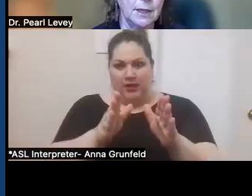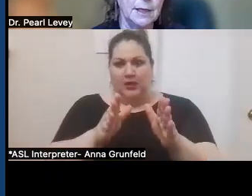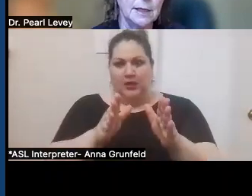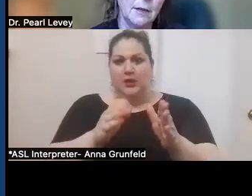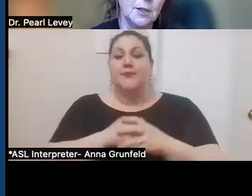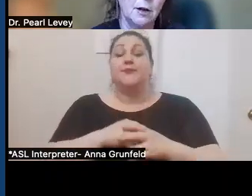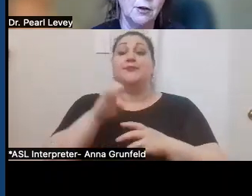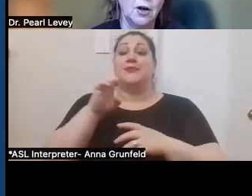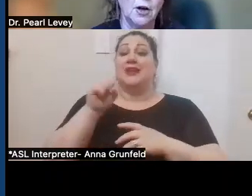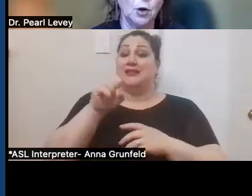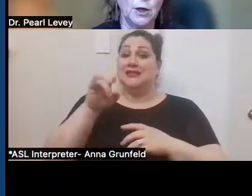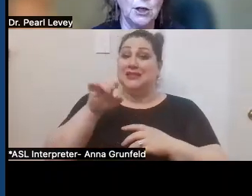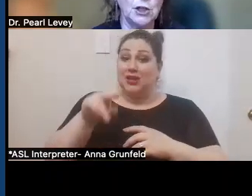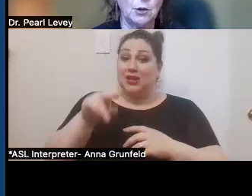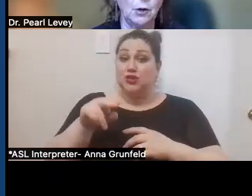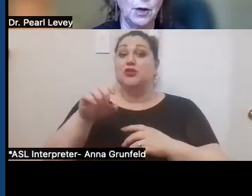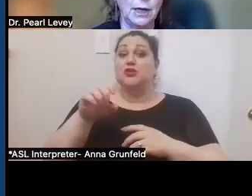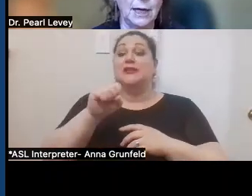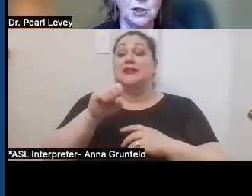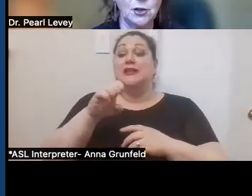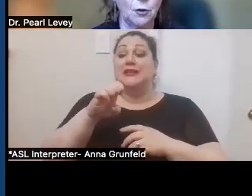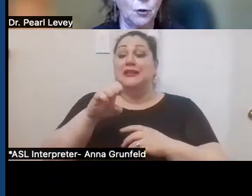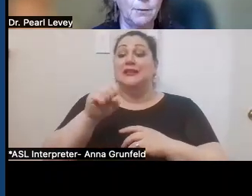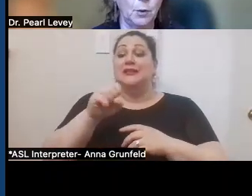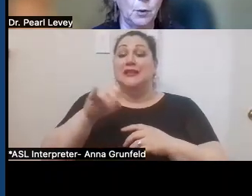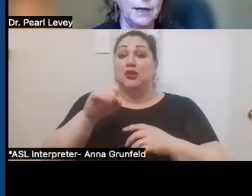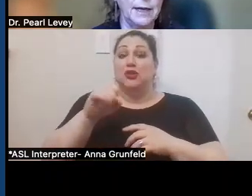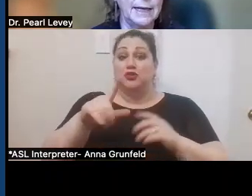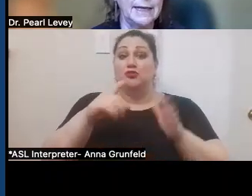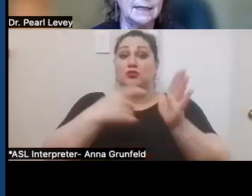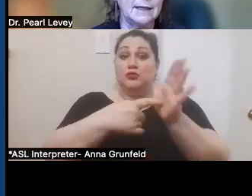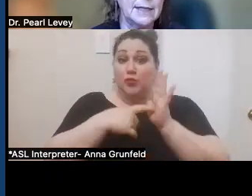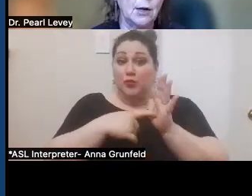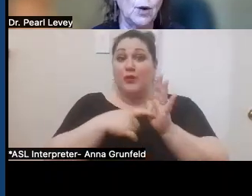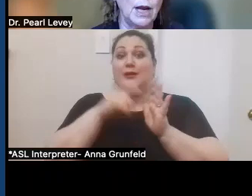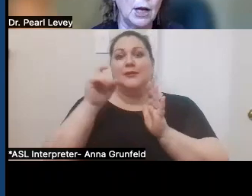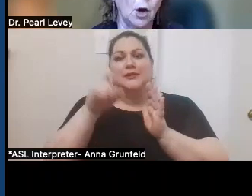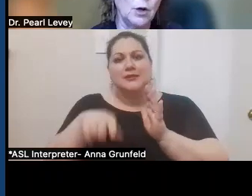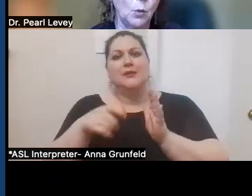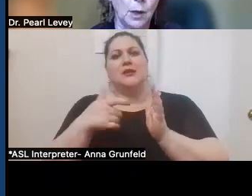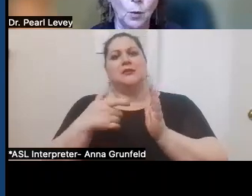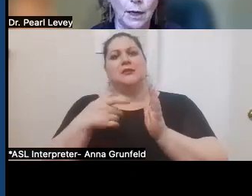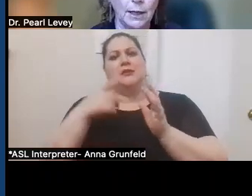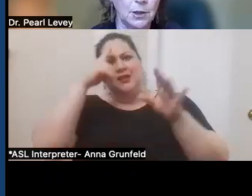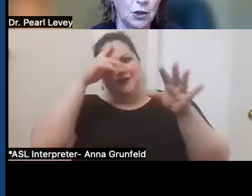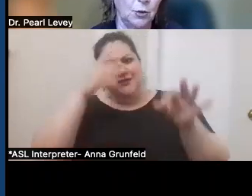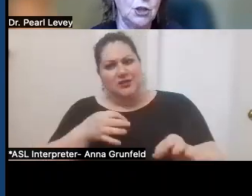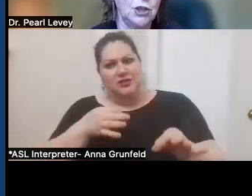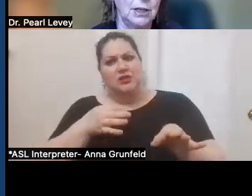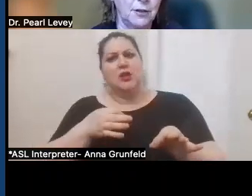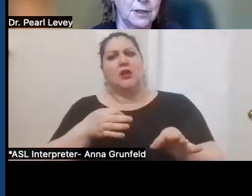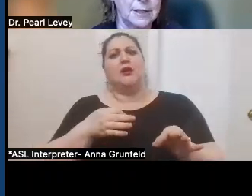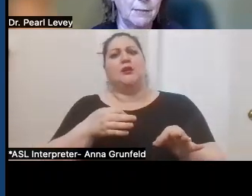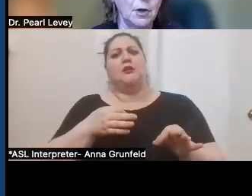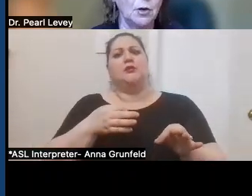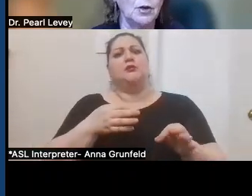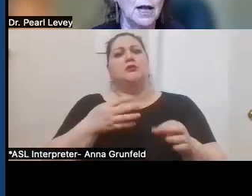And these are often hard questions one really has to grapple with that, is it really only one way to achieve the goal?